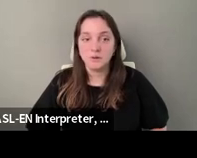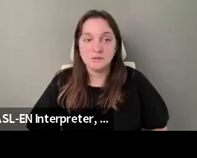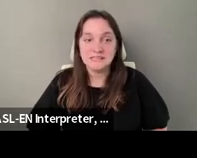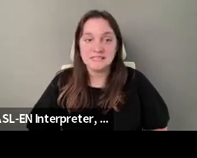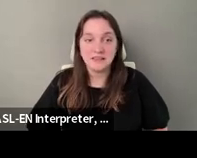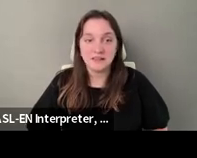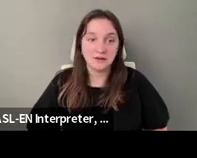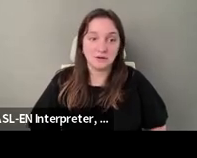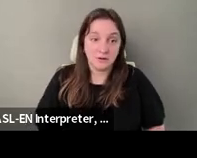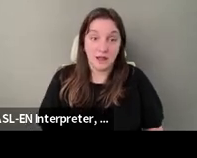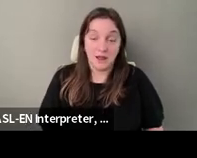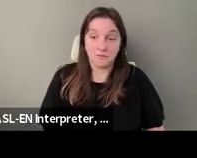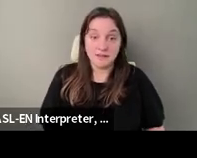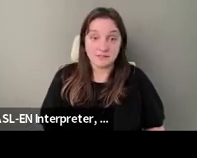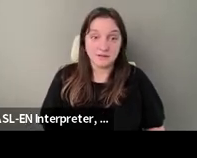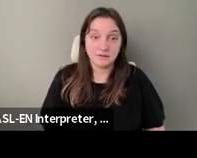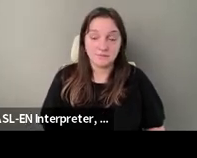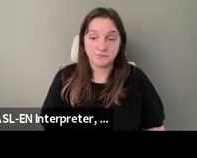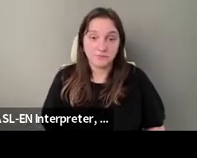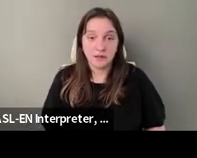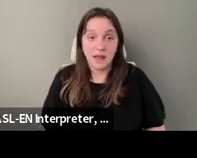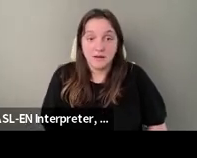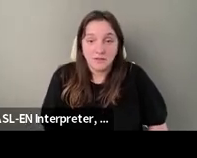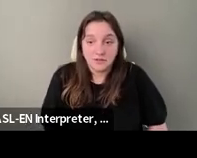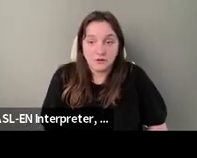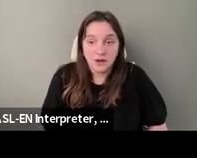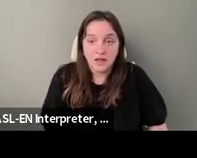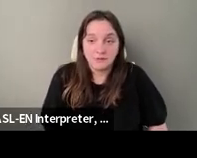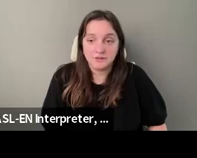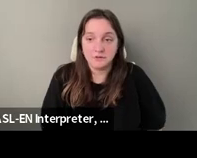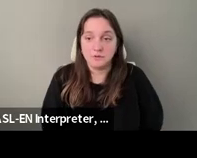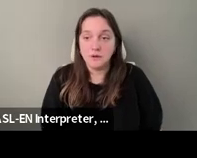means that they're at risk and they're not able to contribute